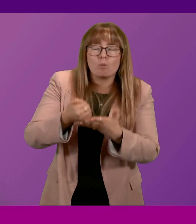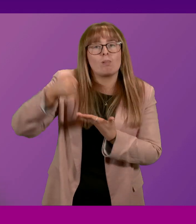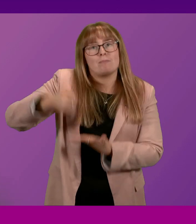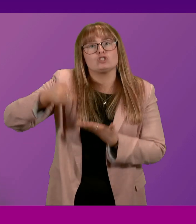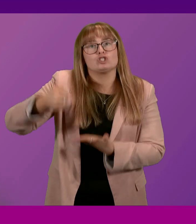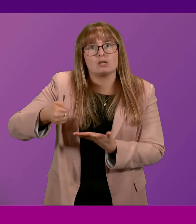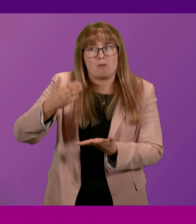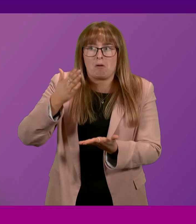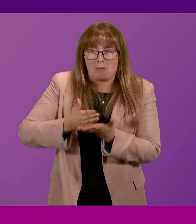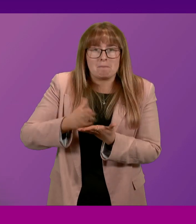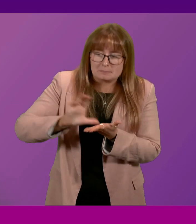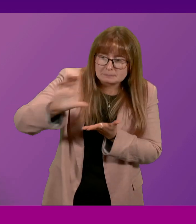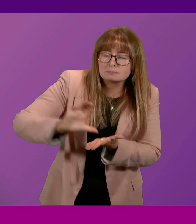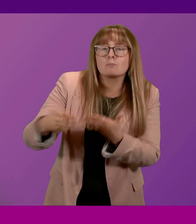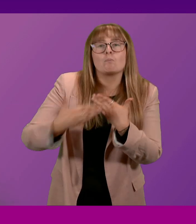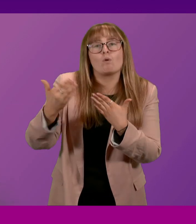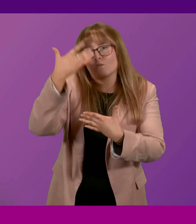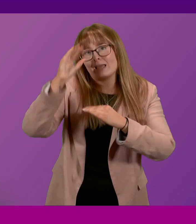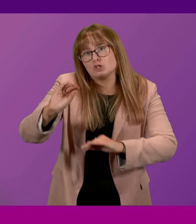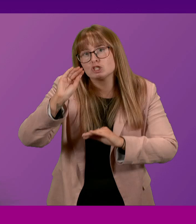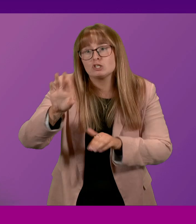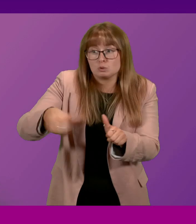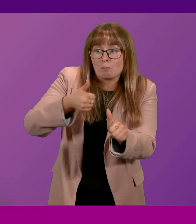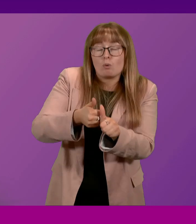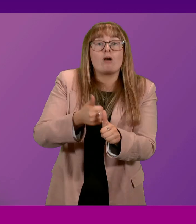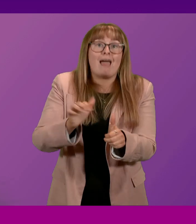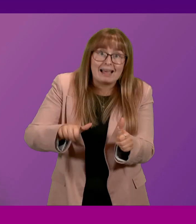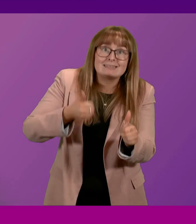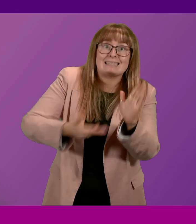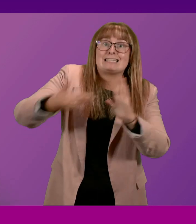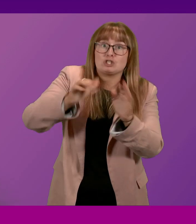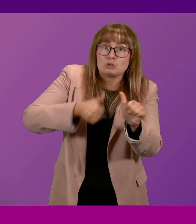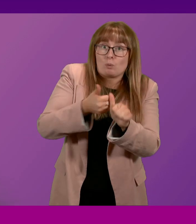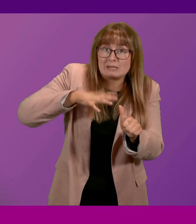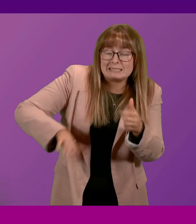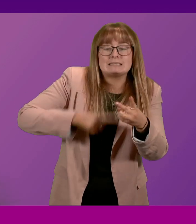invests more in education to support additional support needs and deliver more teachers. That